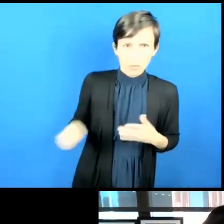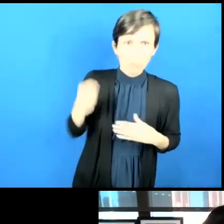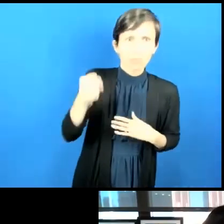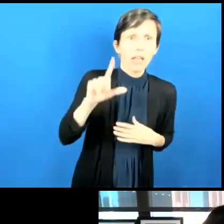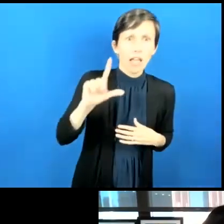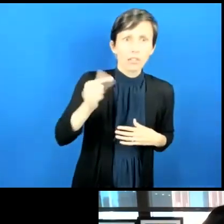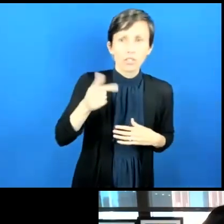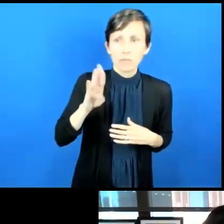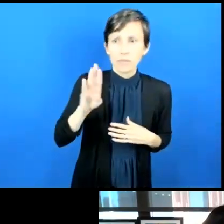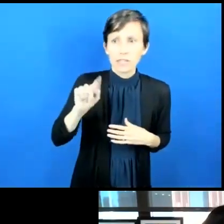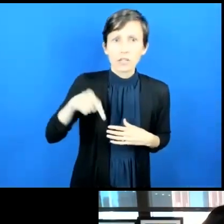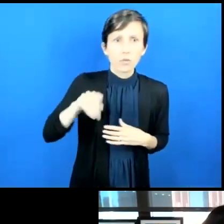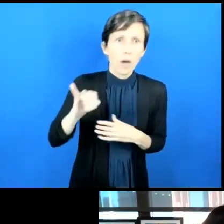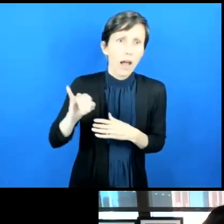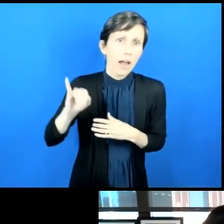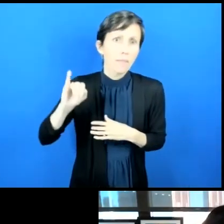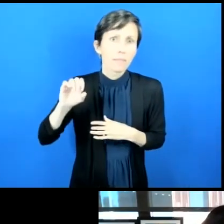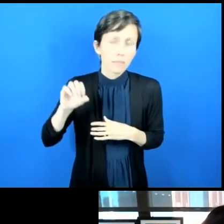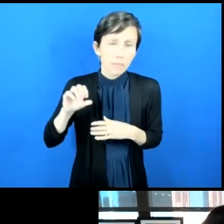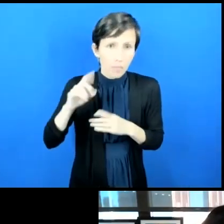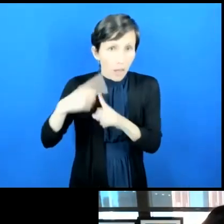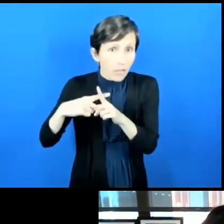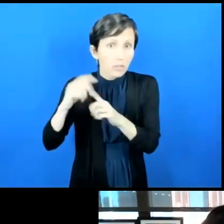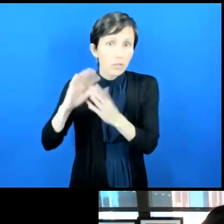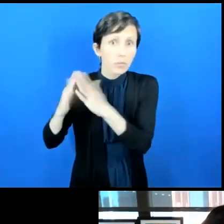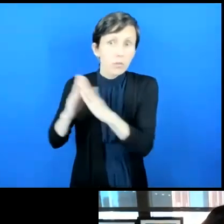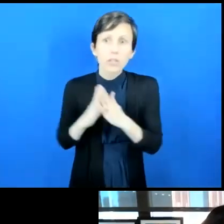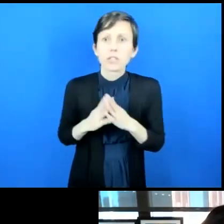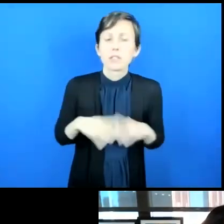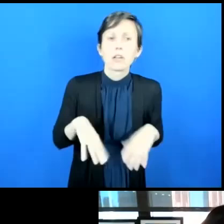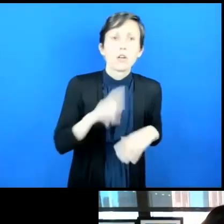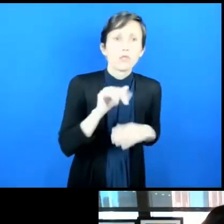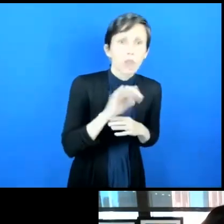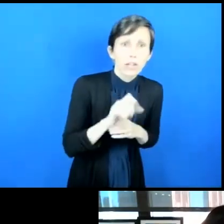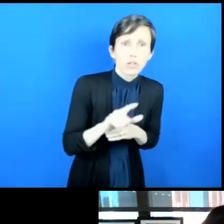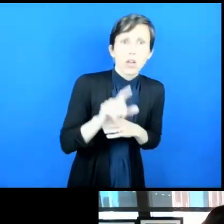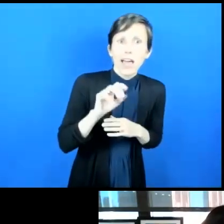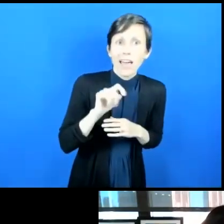thinking about our communities relate our racial and ethnic minoritized communities, our religious